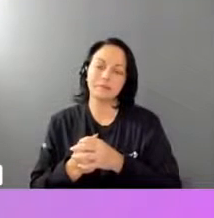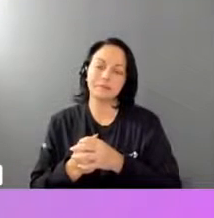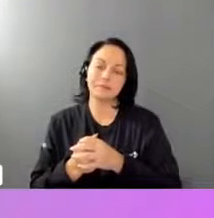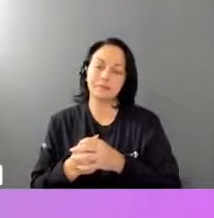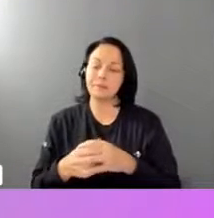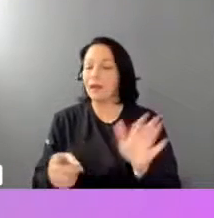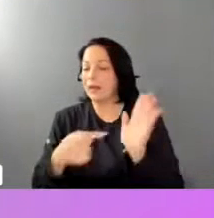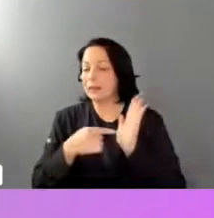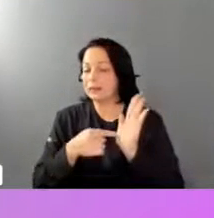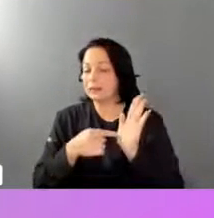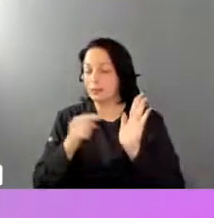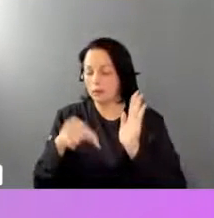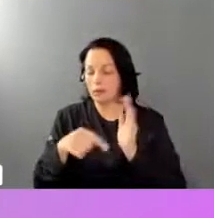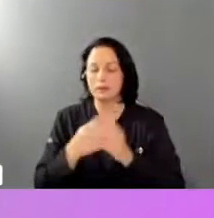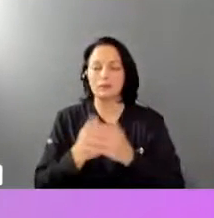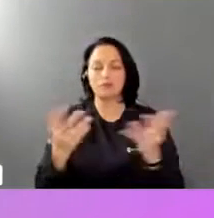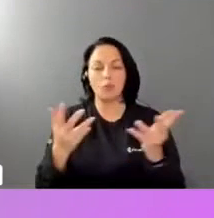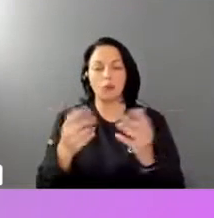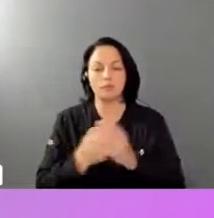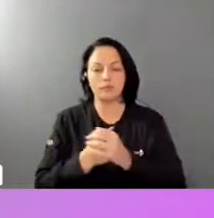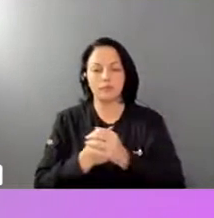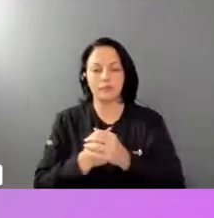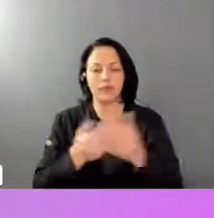not have any failures.